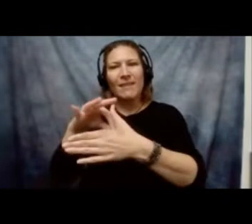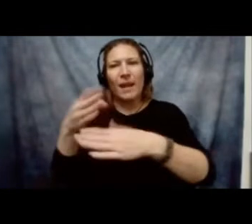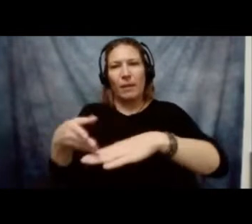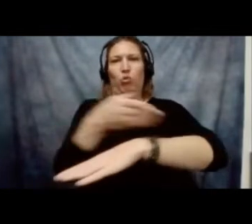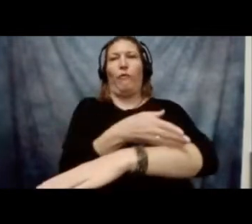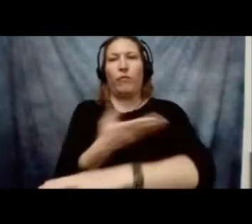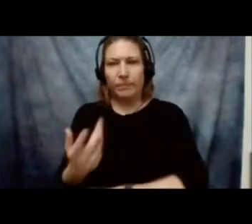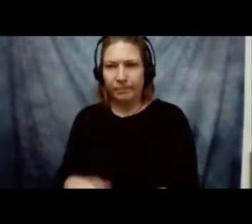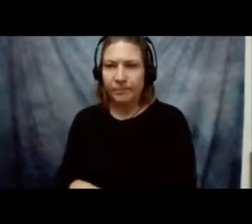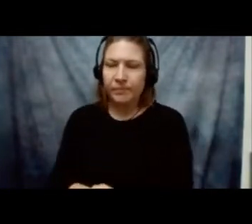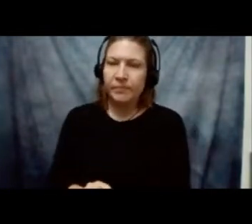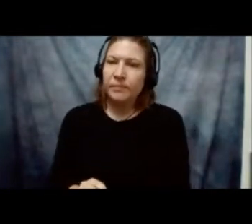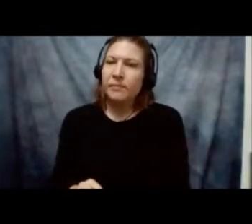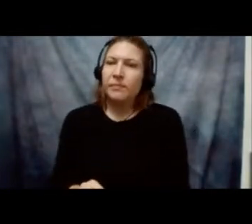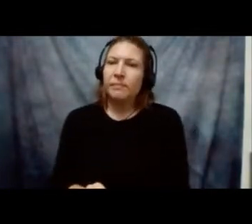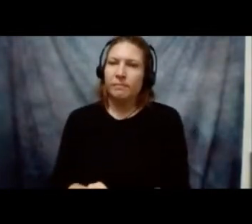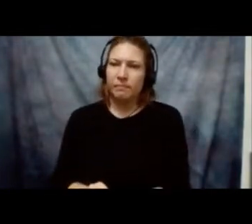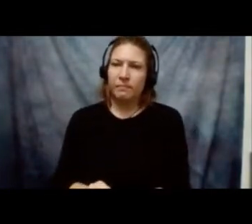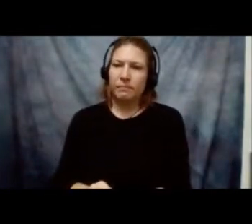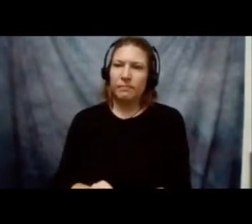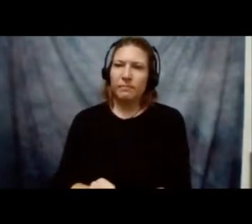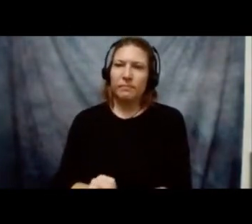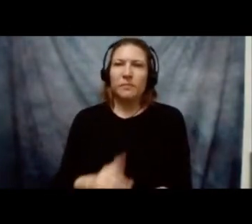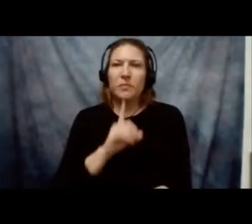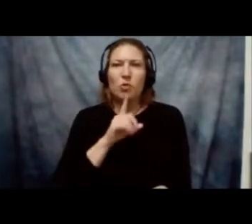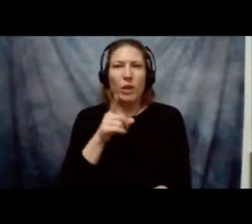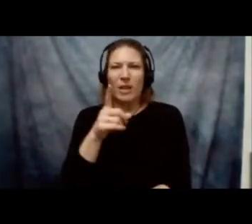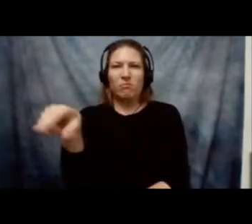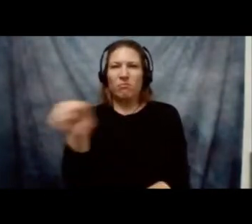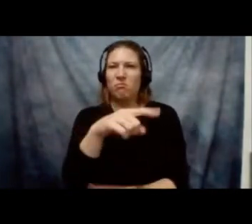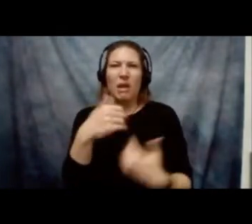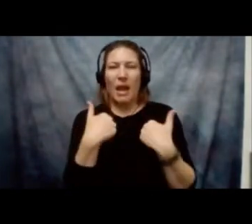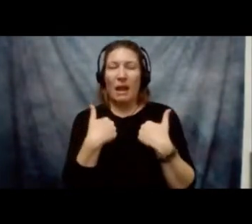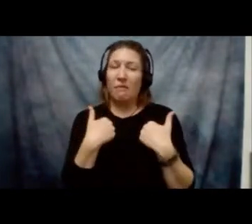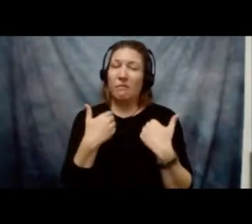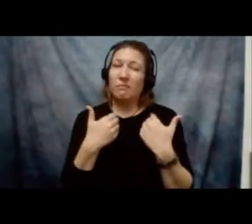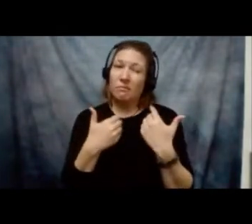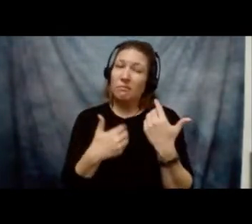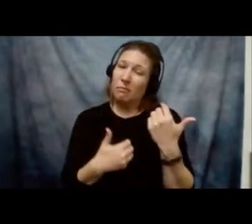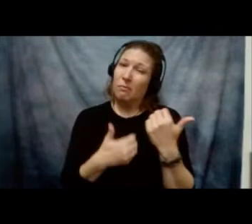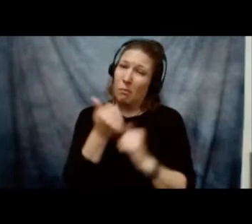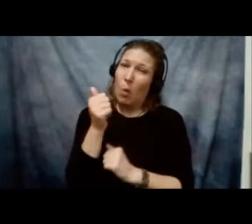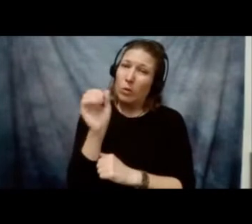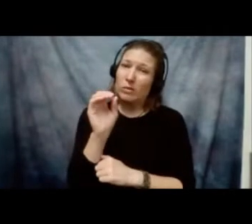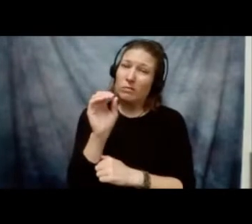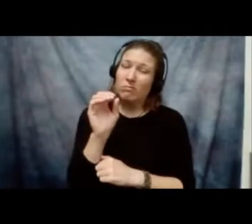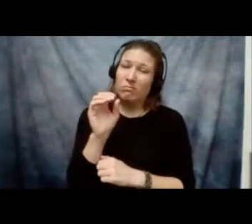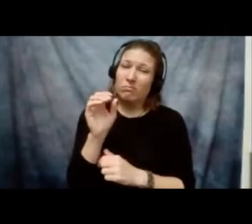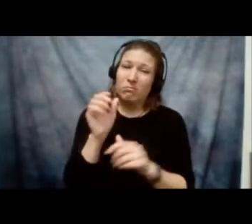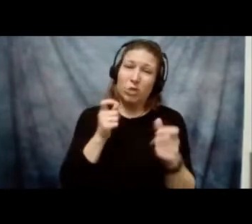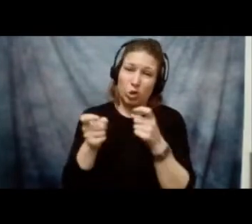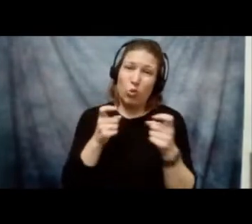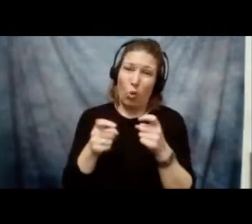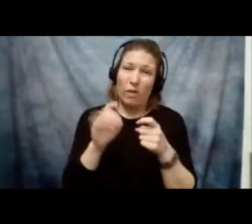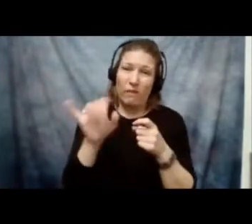over now you may not be able to um change all of the meaning of something from a subject matter